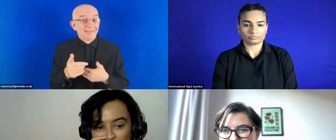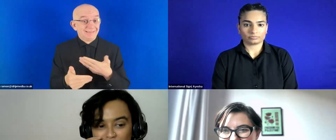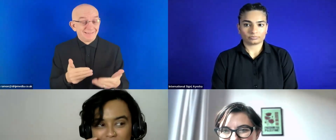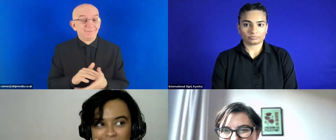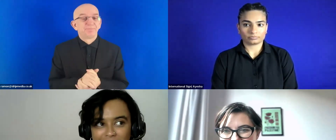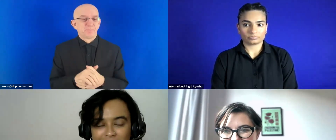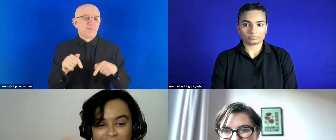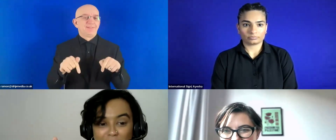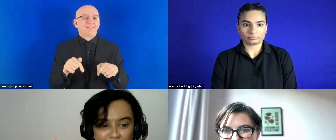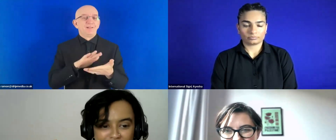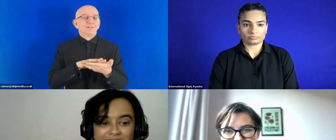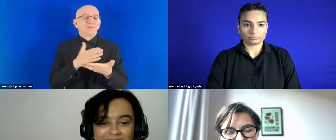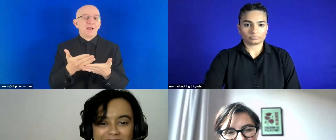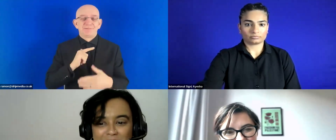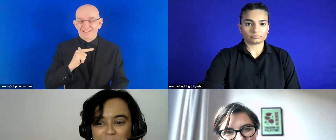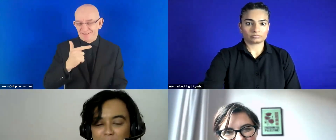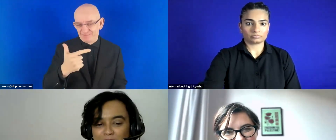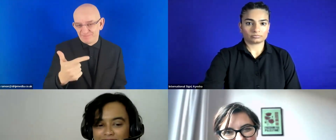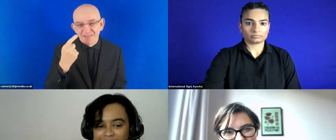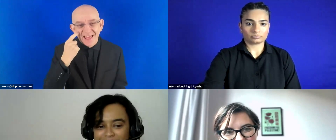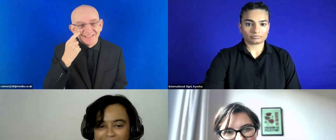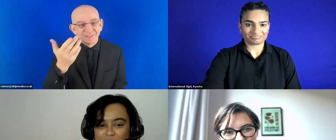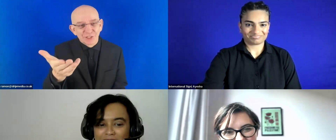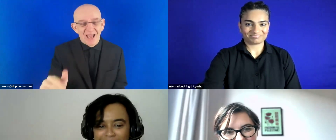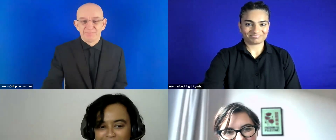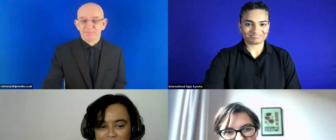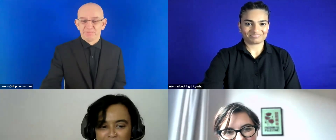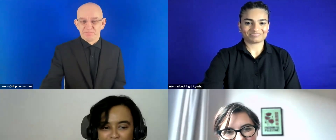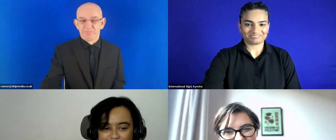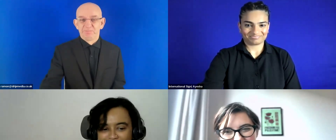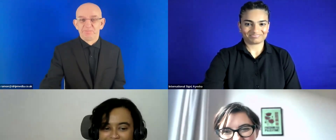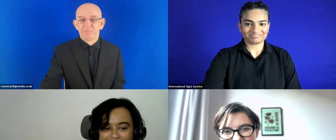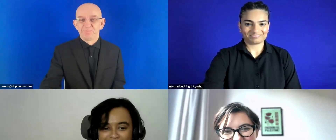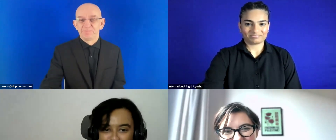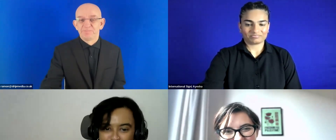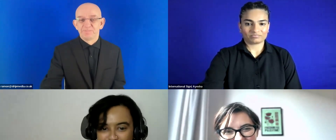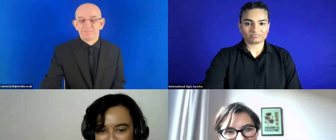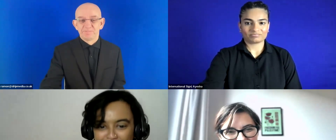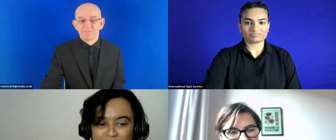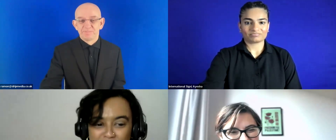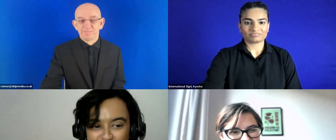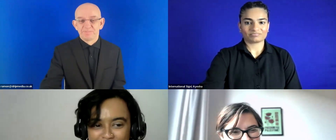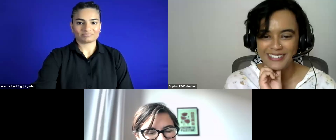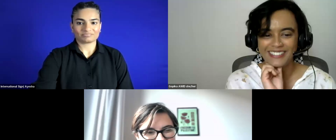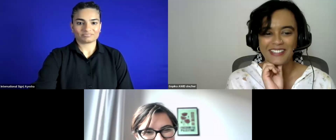We should start with, and we were reflecting that maybe we should tell each other what we've been up to.